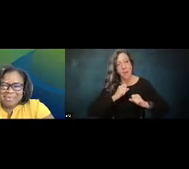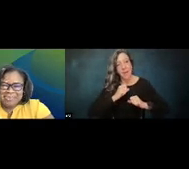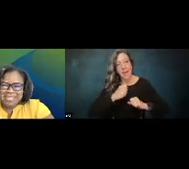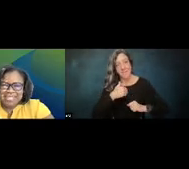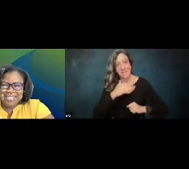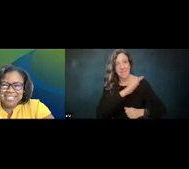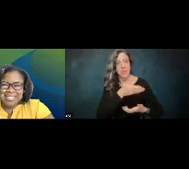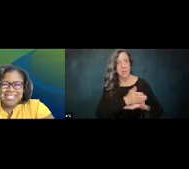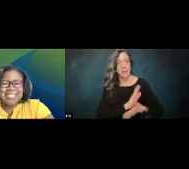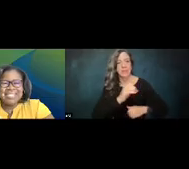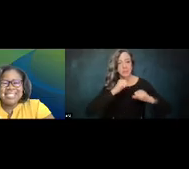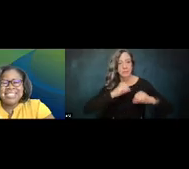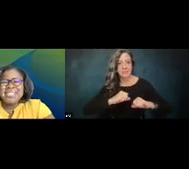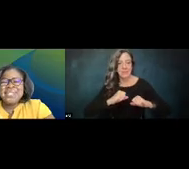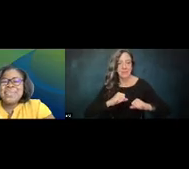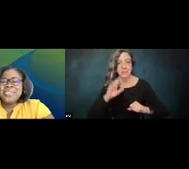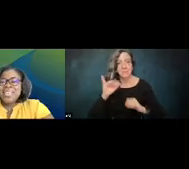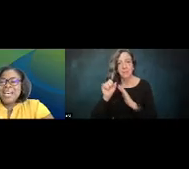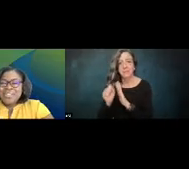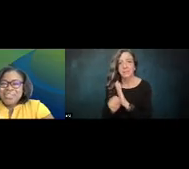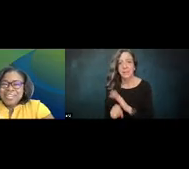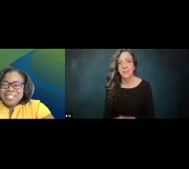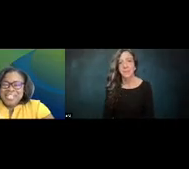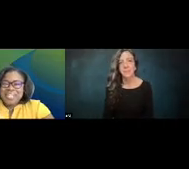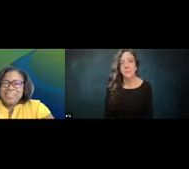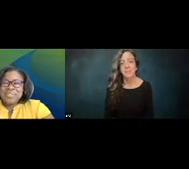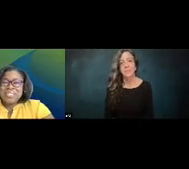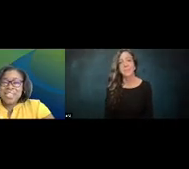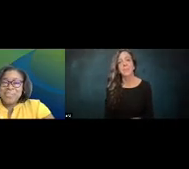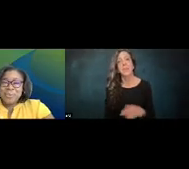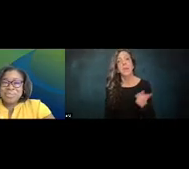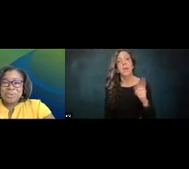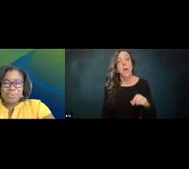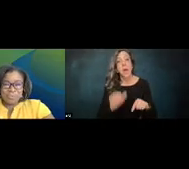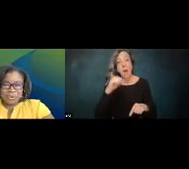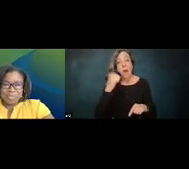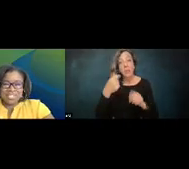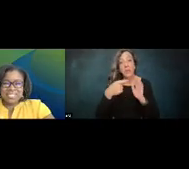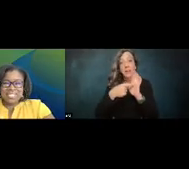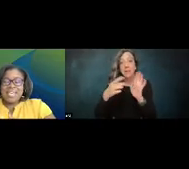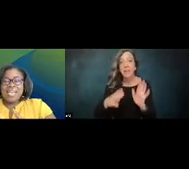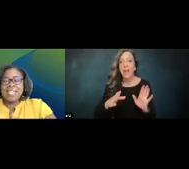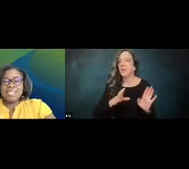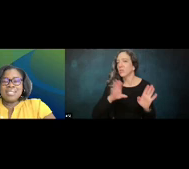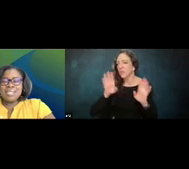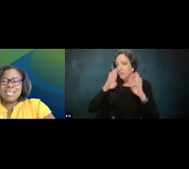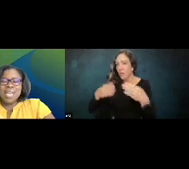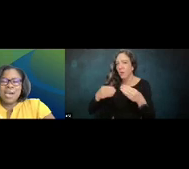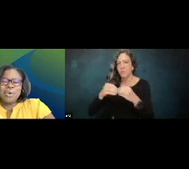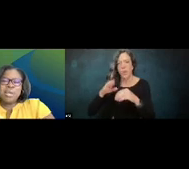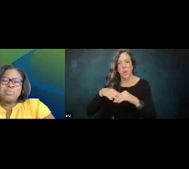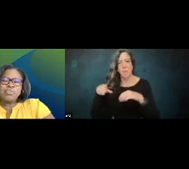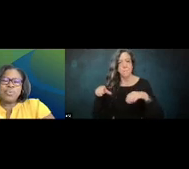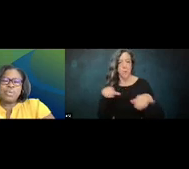Next slide please. Other indicators they focus on performance and these look at the outcomes